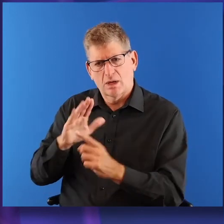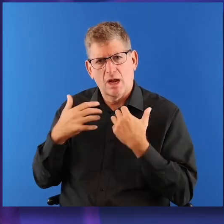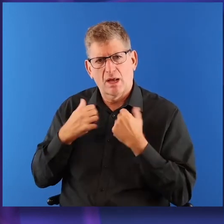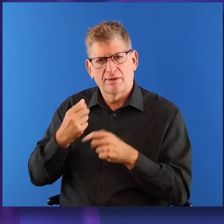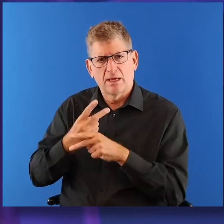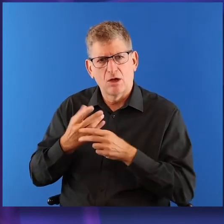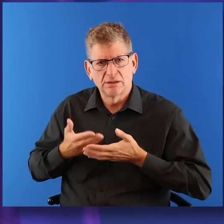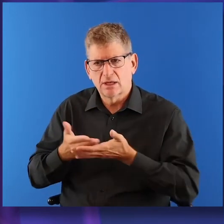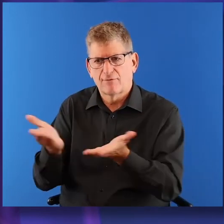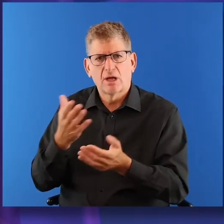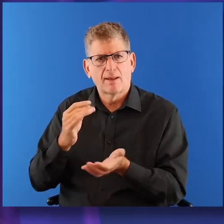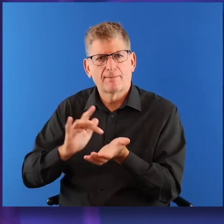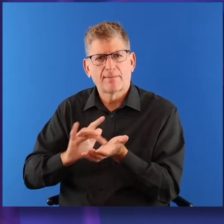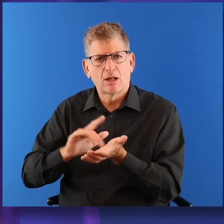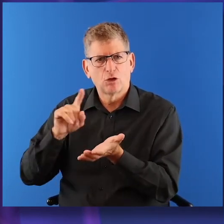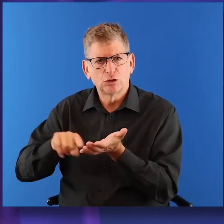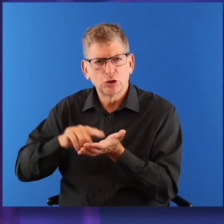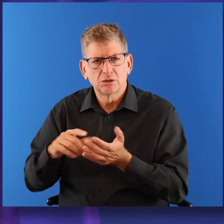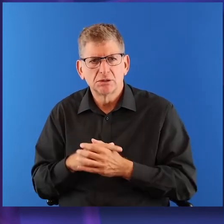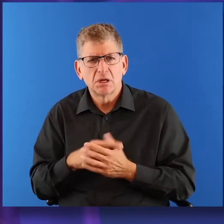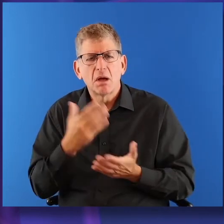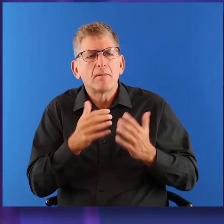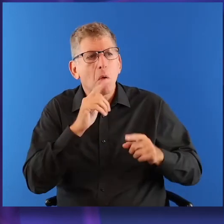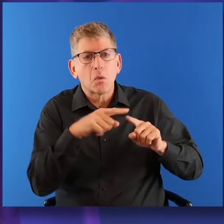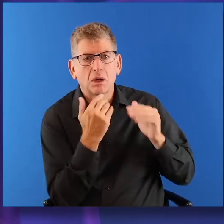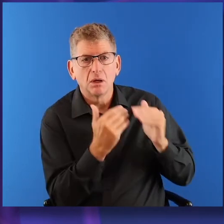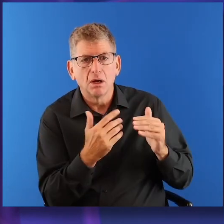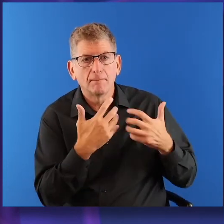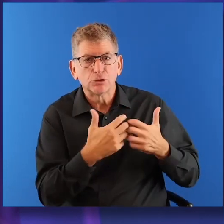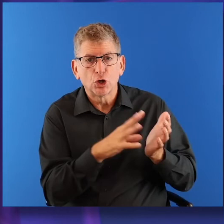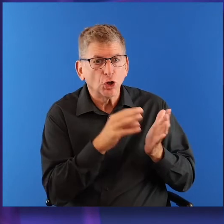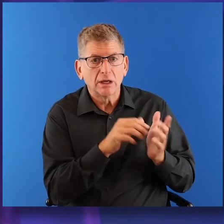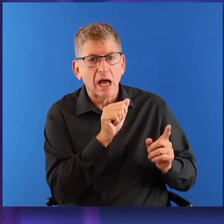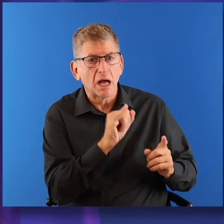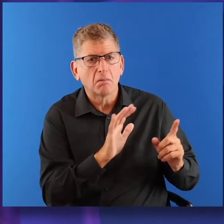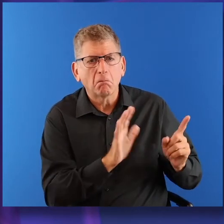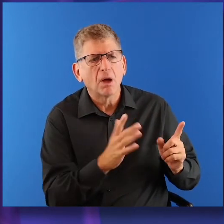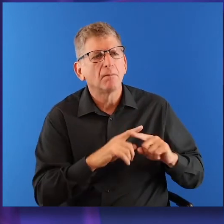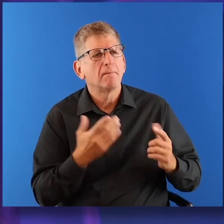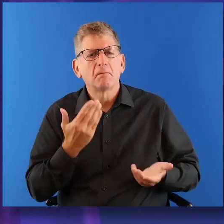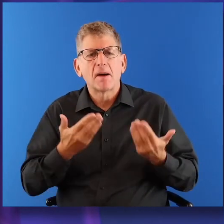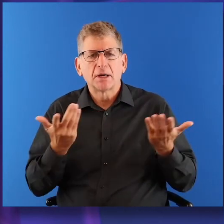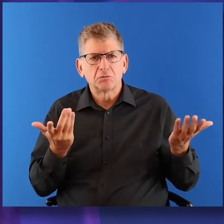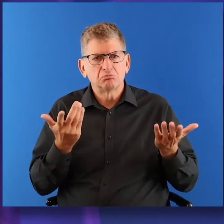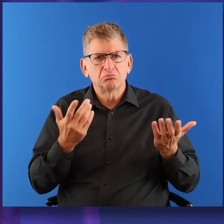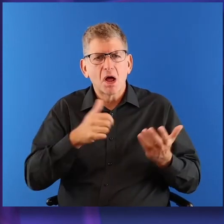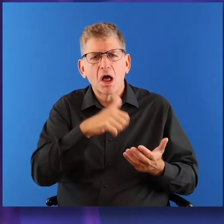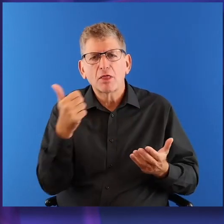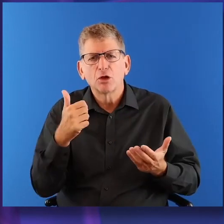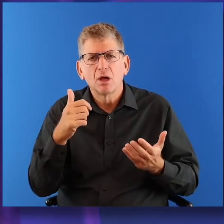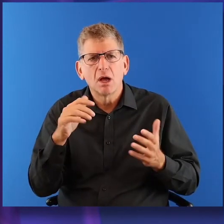in healthcare delivery and the medical research? Maybe not just only things like machine learning and AI,